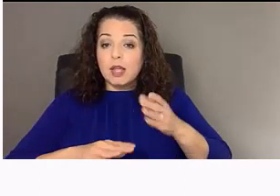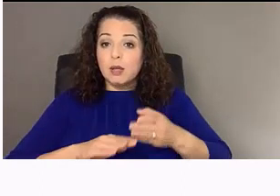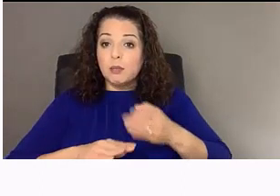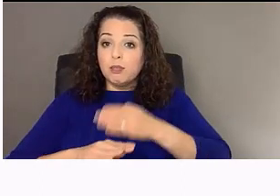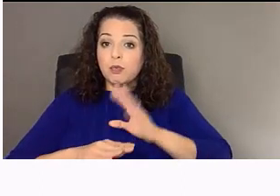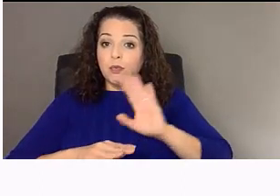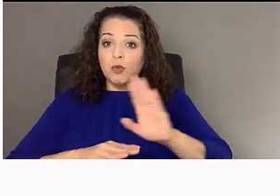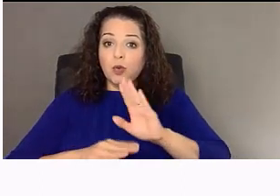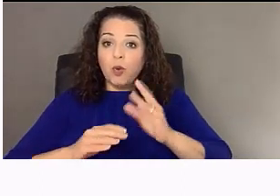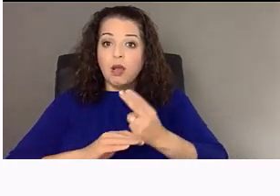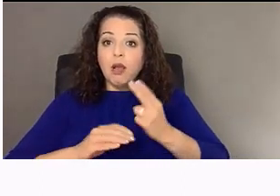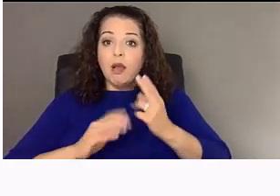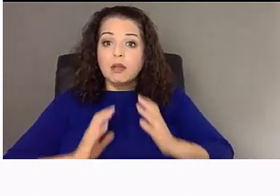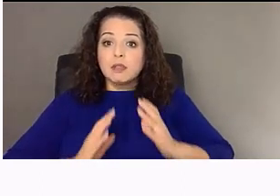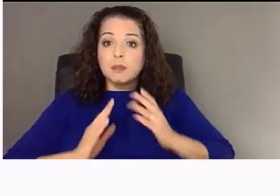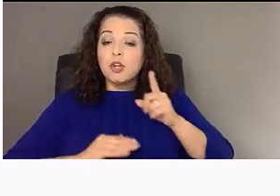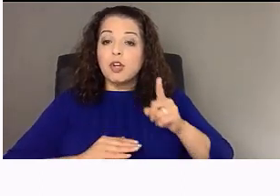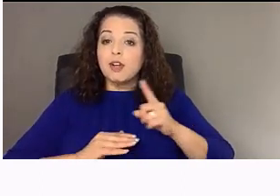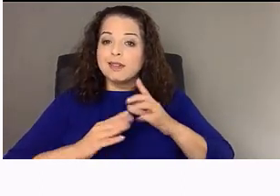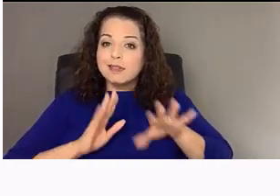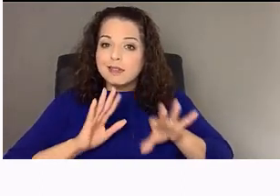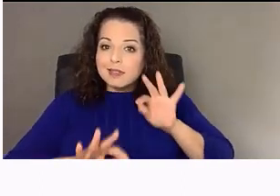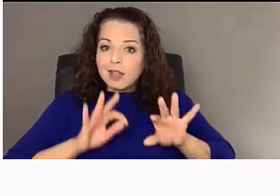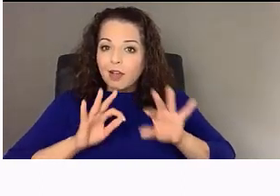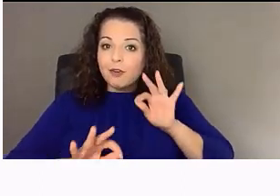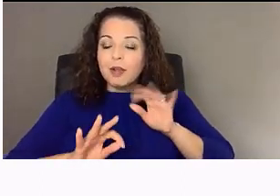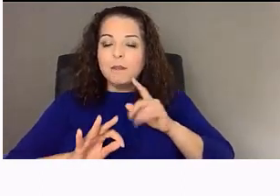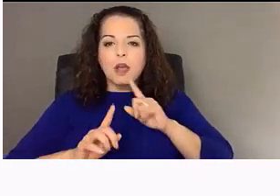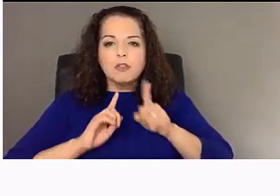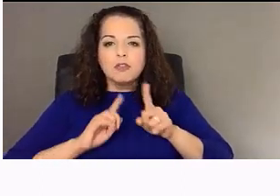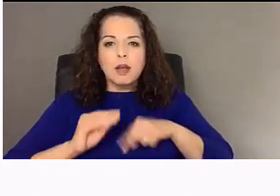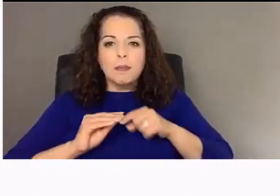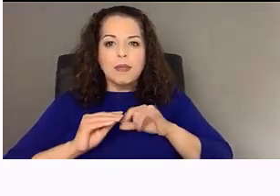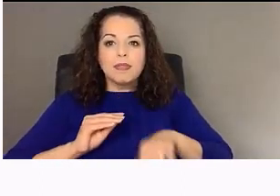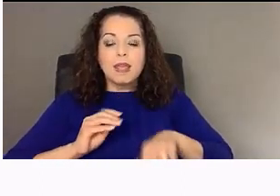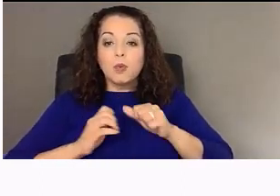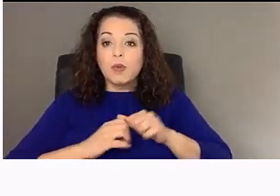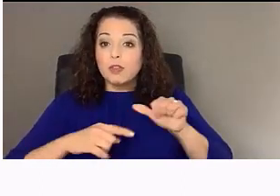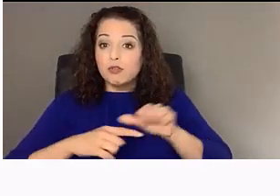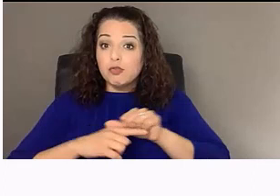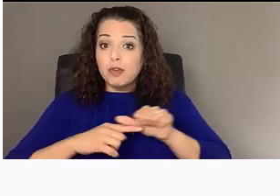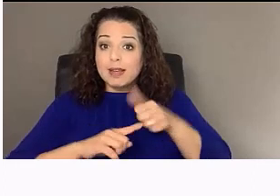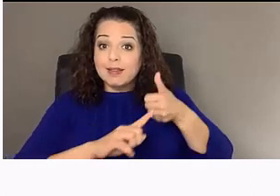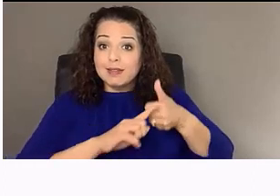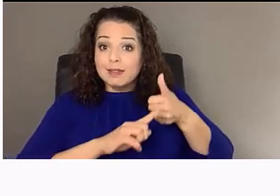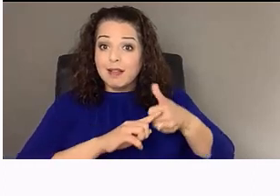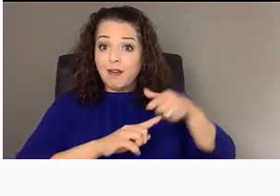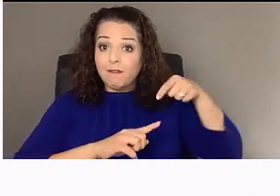I'll talk about more of that in within the training. Training itself, getting educated